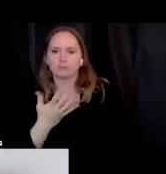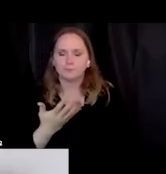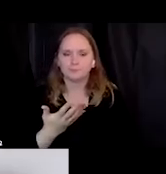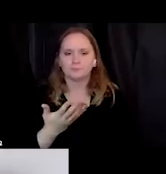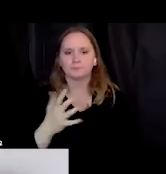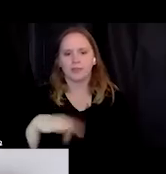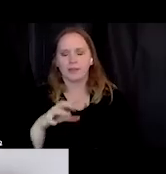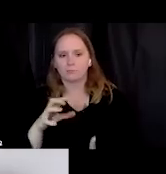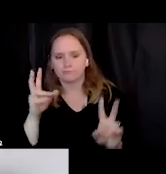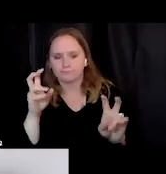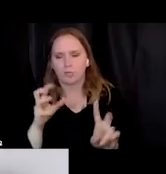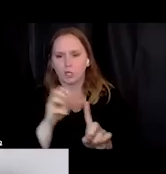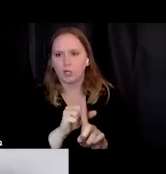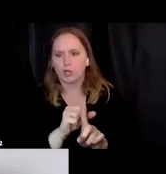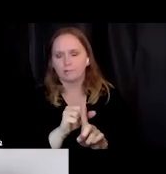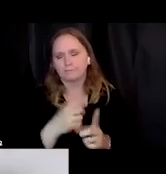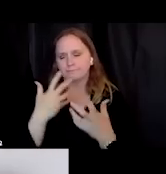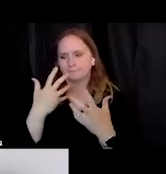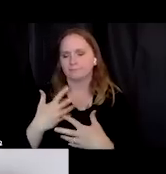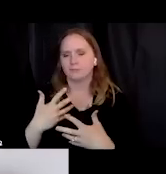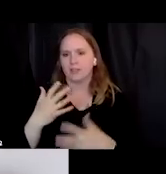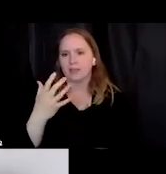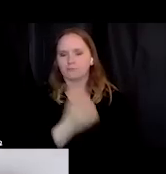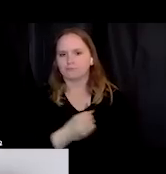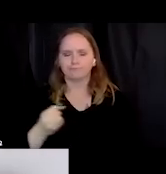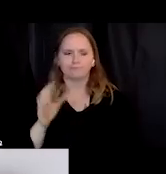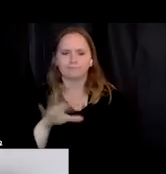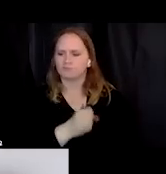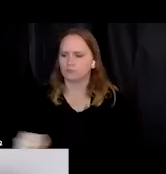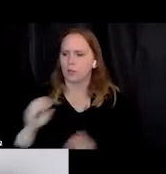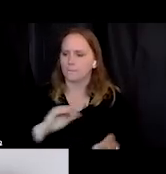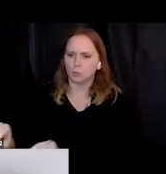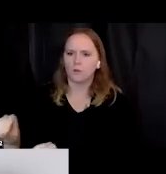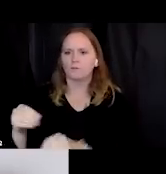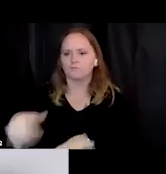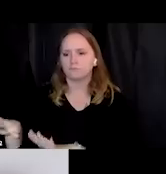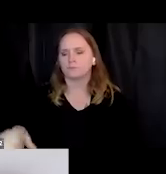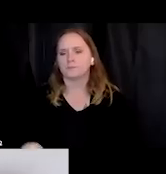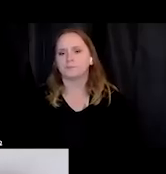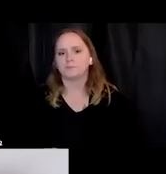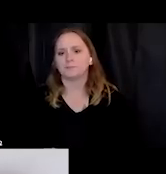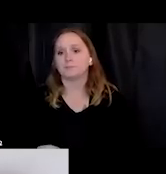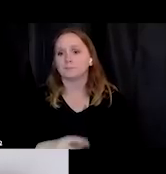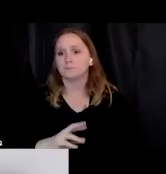And then that makes it unfortunate that then they are told to move or unfortunately sometimes many times their stuff is moved for them without their knowing, right?